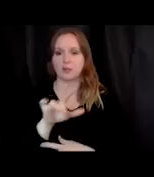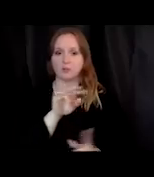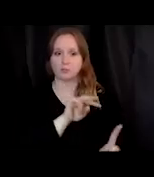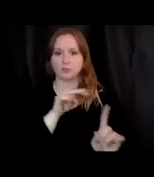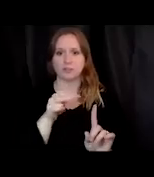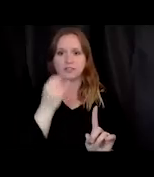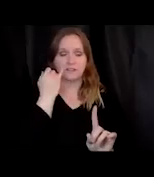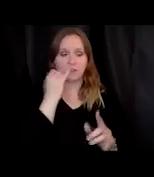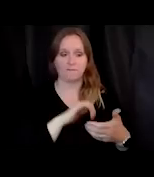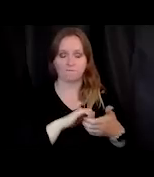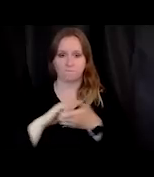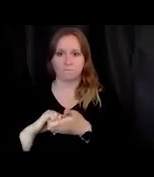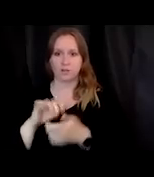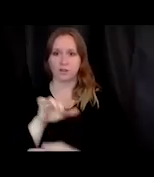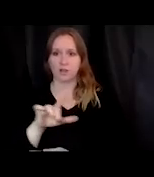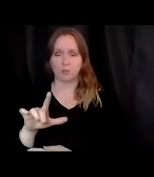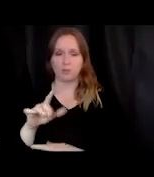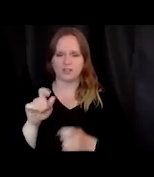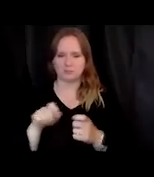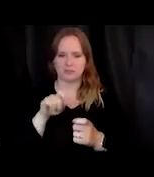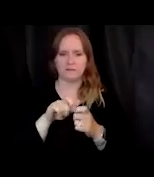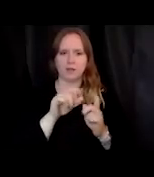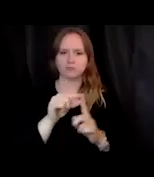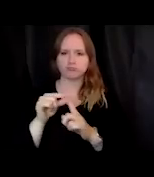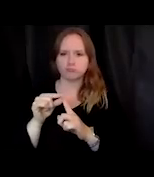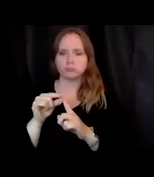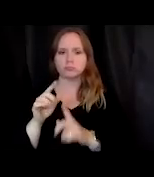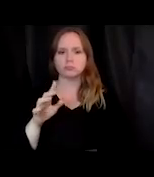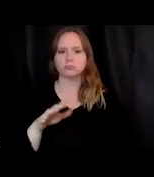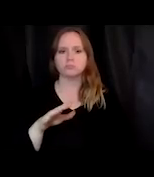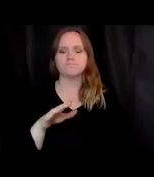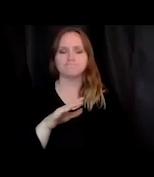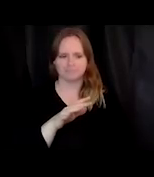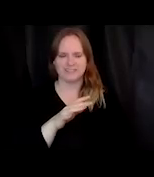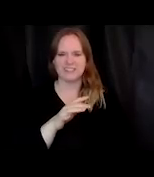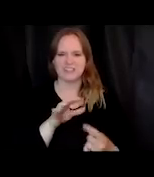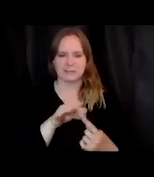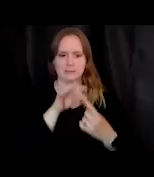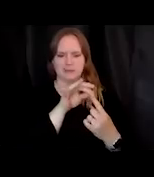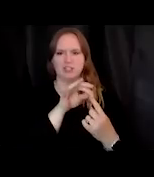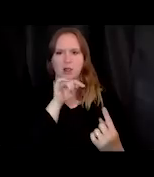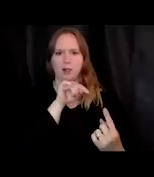to use certain terminologies. Many landlords, especially small, private landlords may not feel the time,